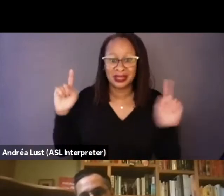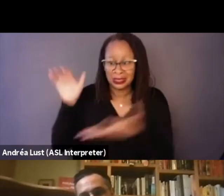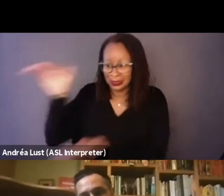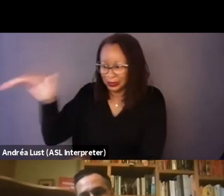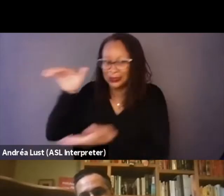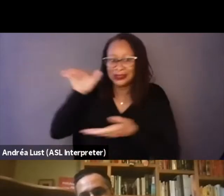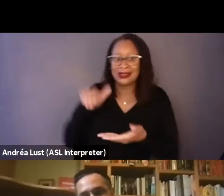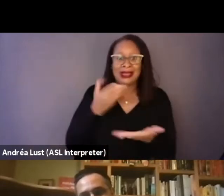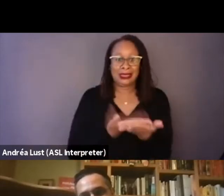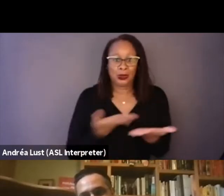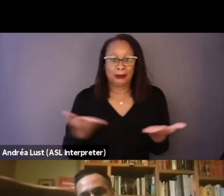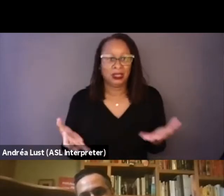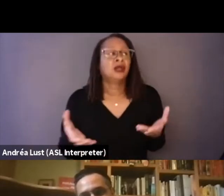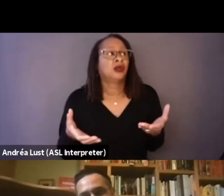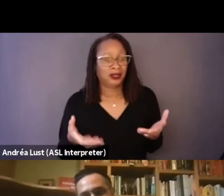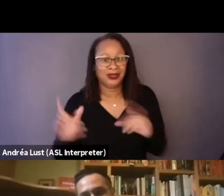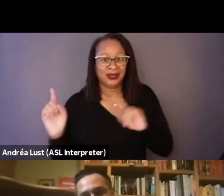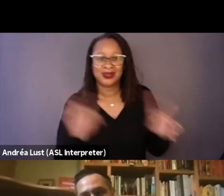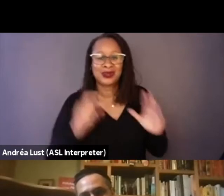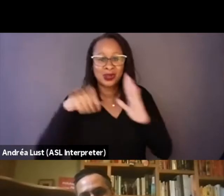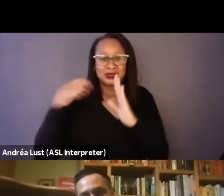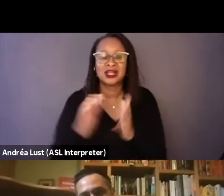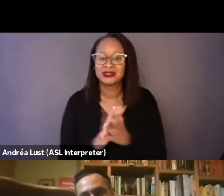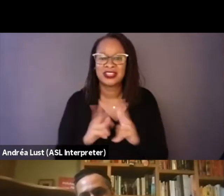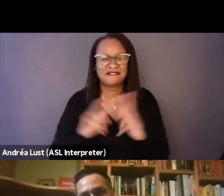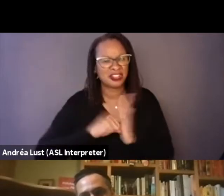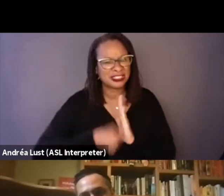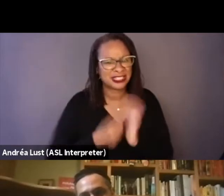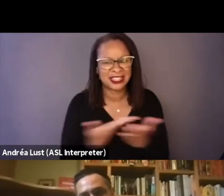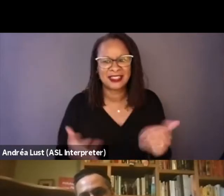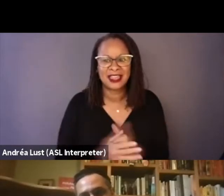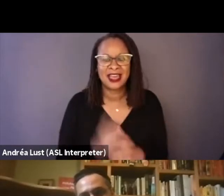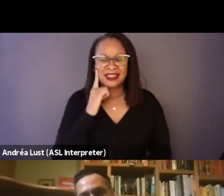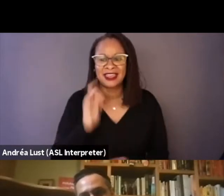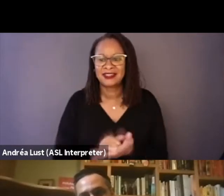and we got to shoot, but yeah, that was a pretty intense thing. And I think that's documentary.